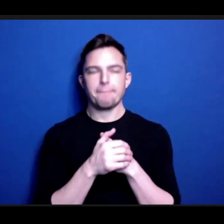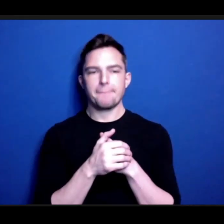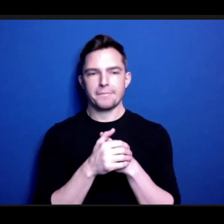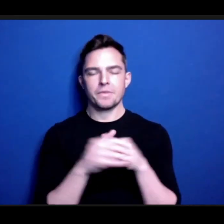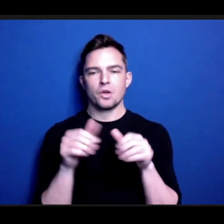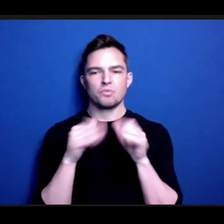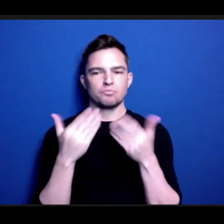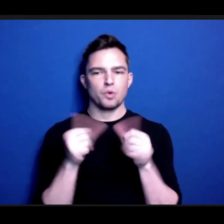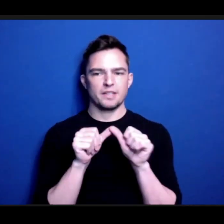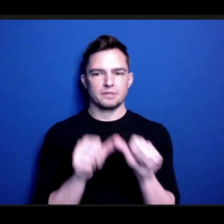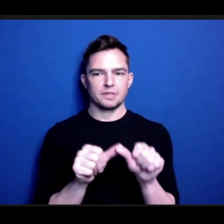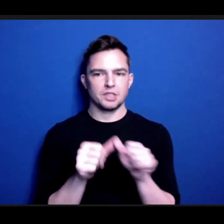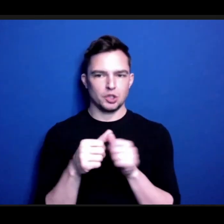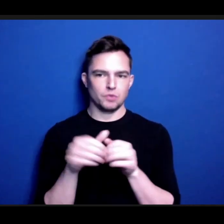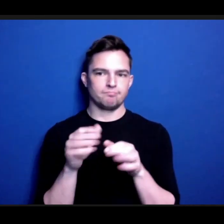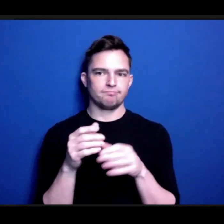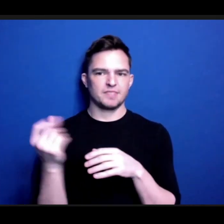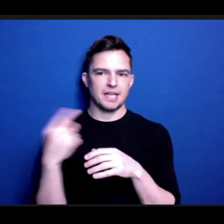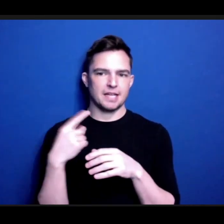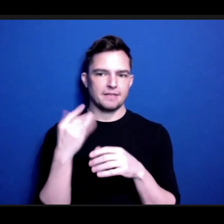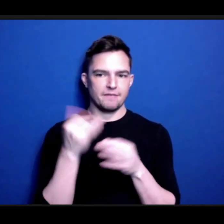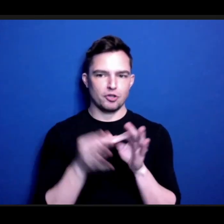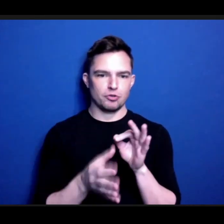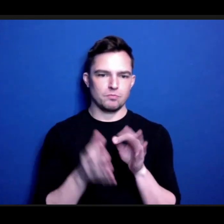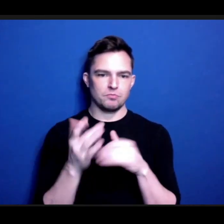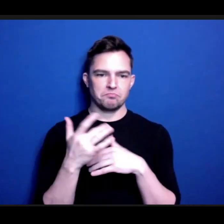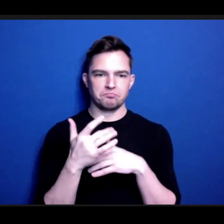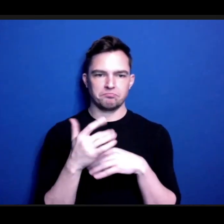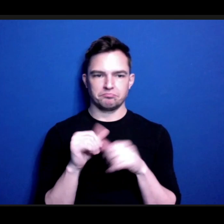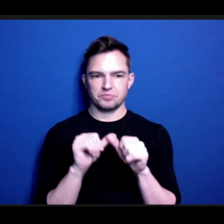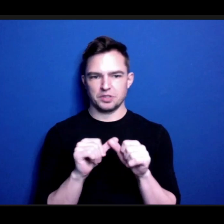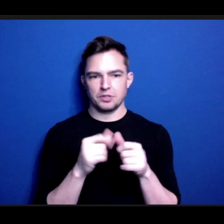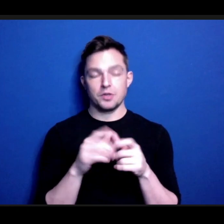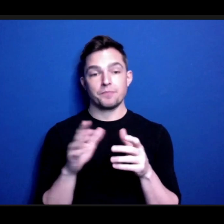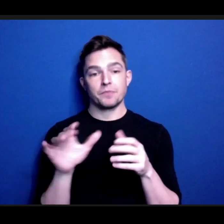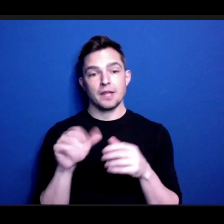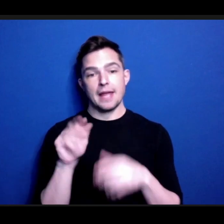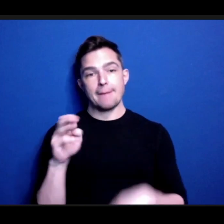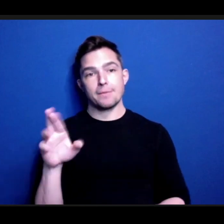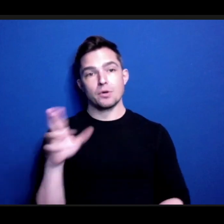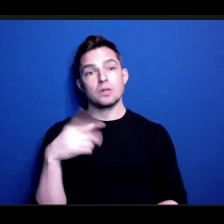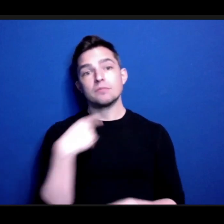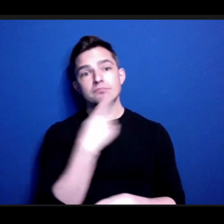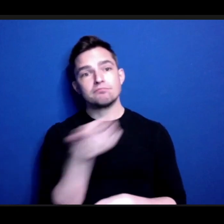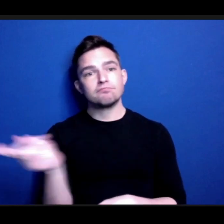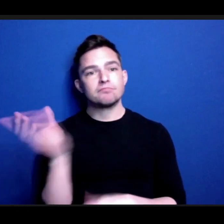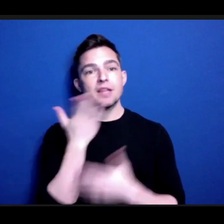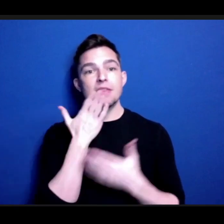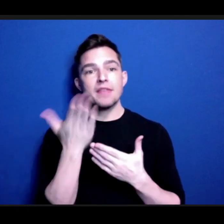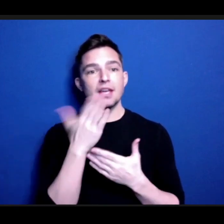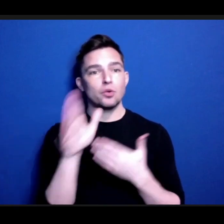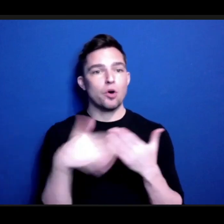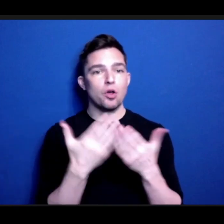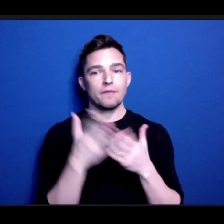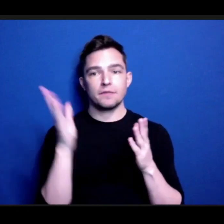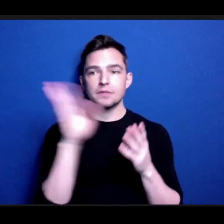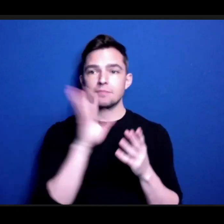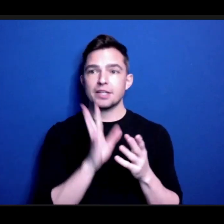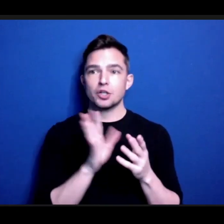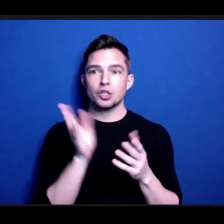much. I just want to say thank you again to all of our speakers for sharing their brilliant